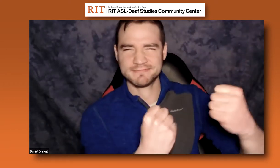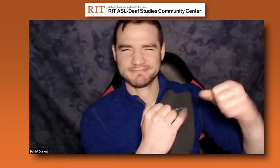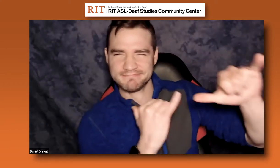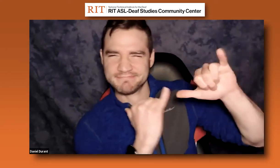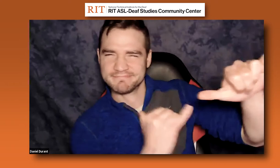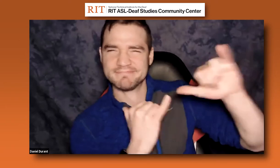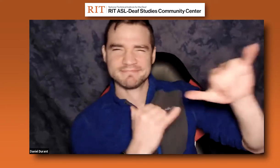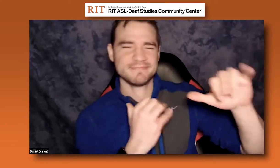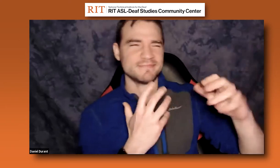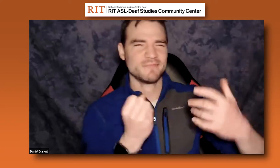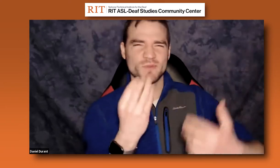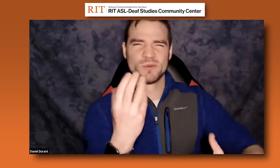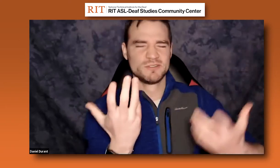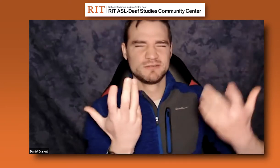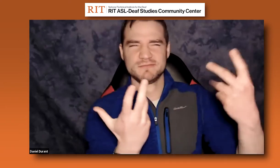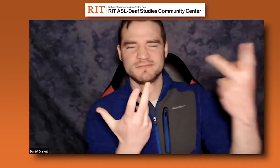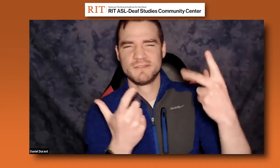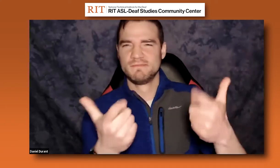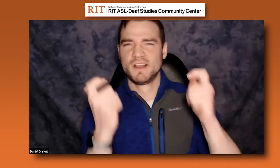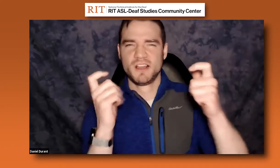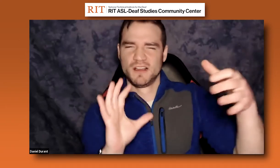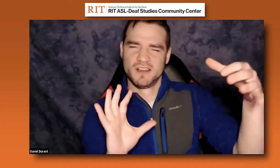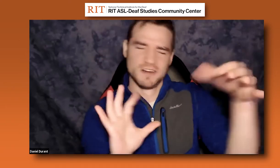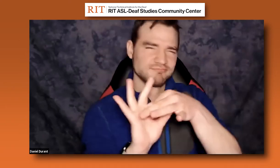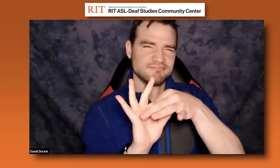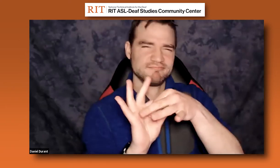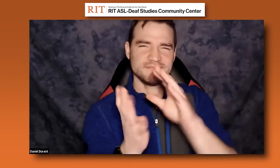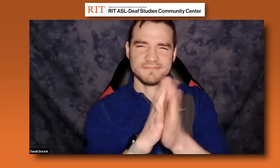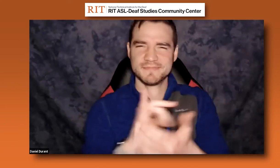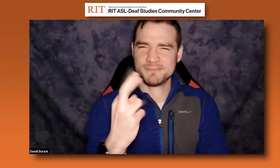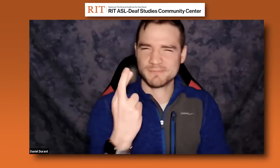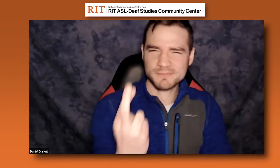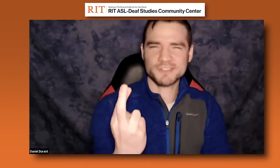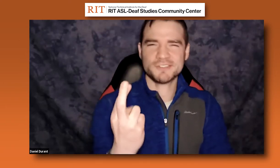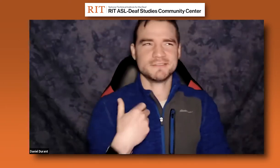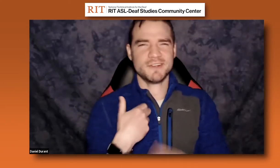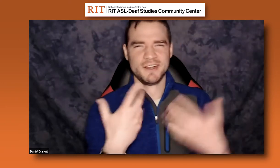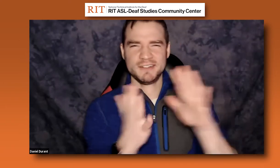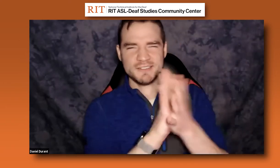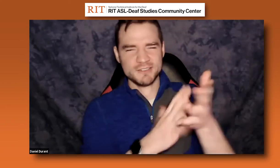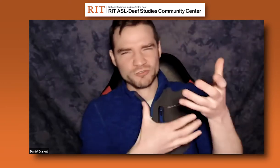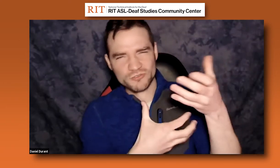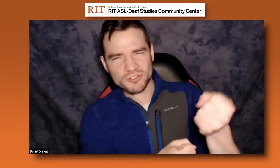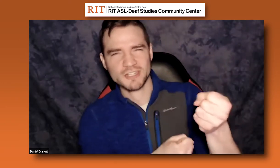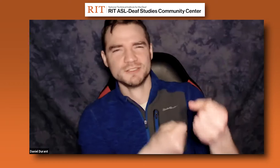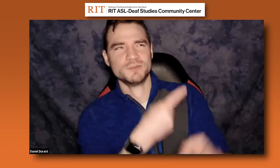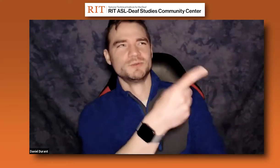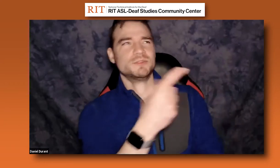we were so strongly alike, the two of us had an instant bond and became a family.